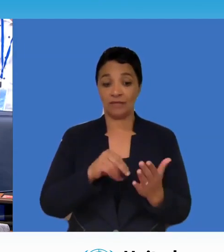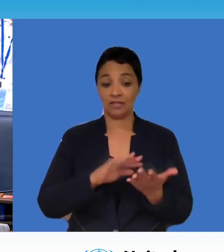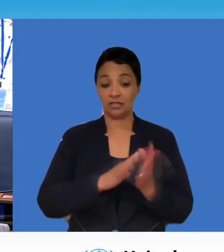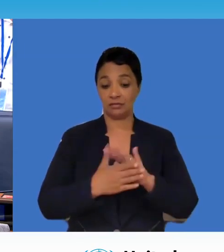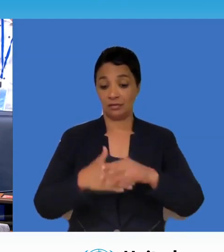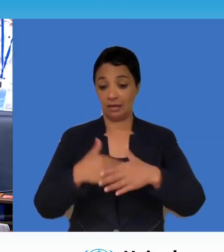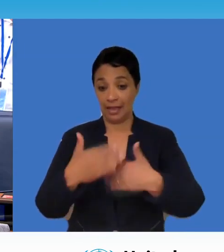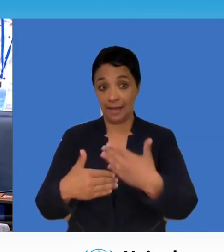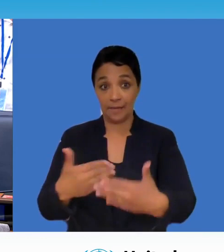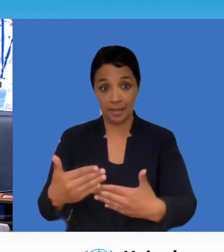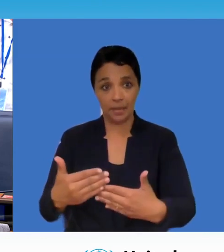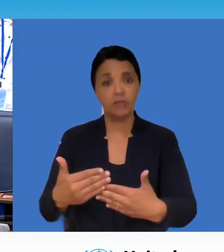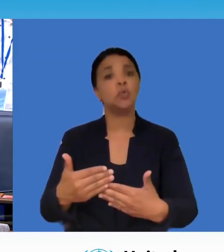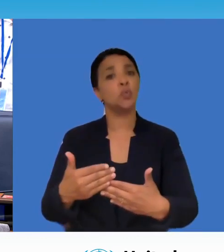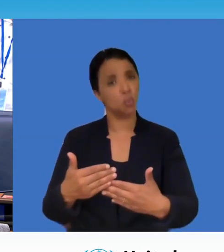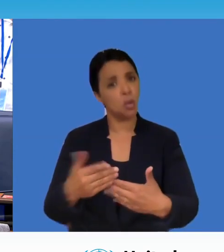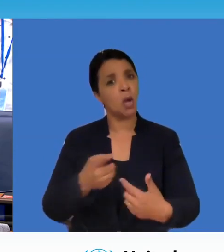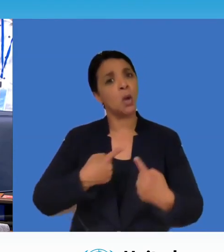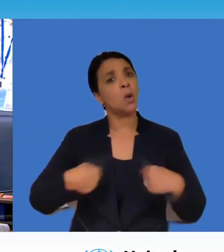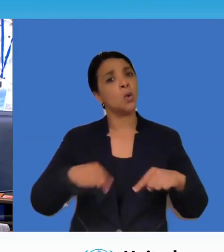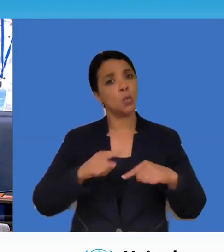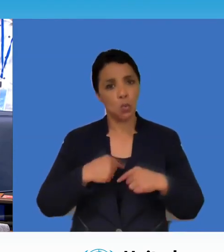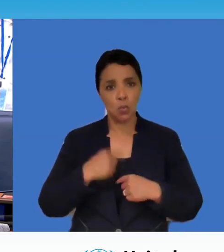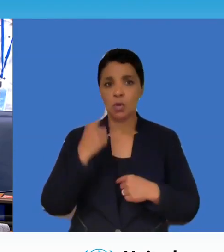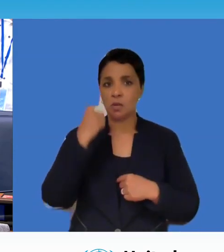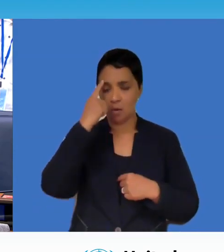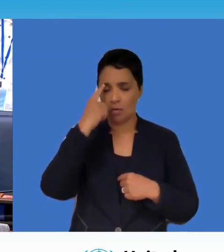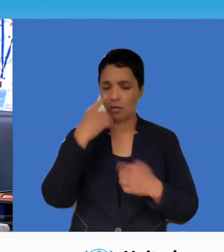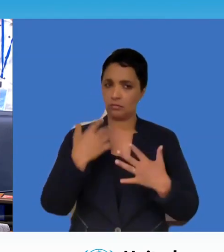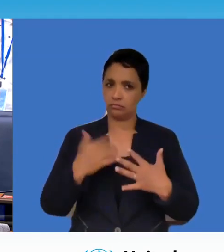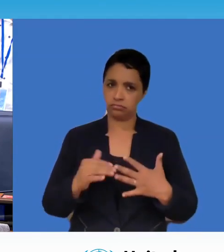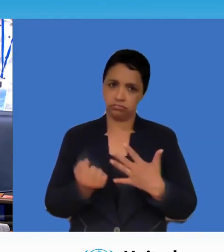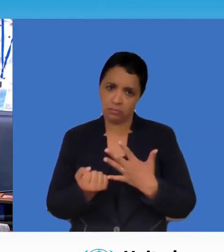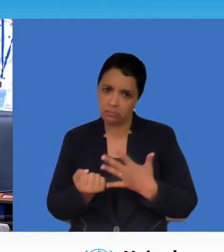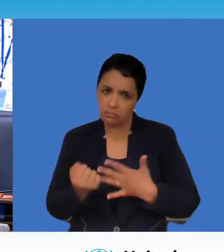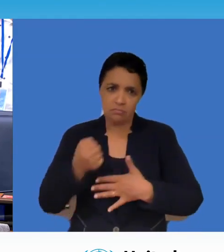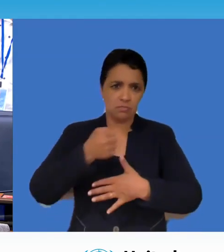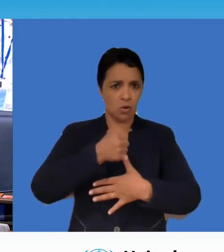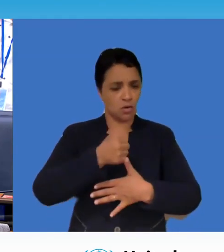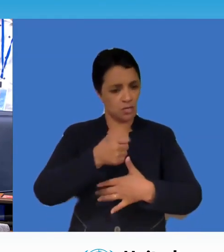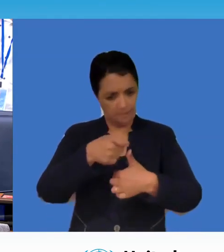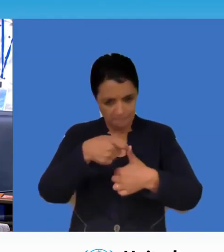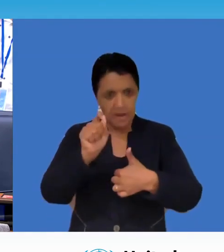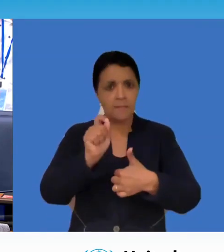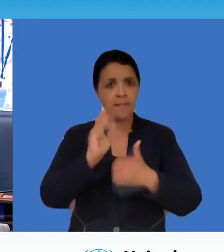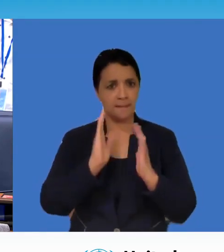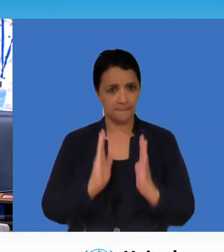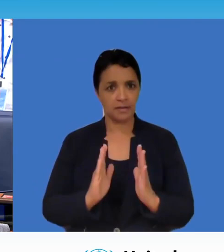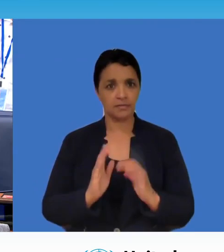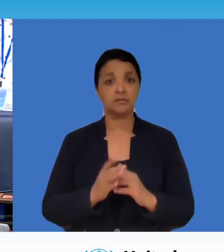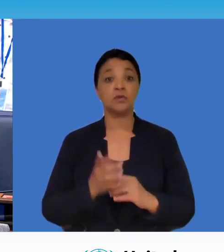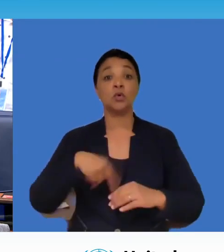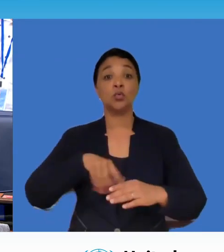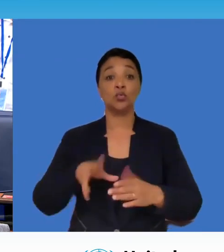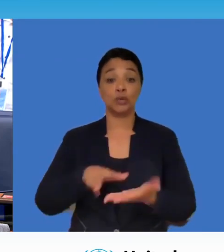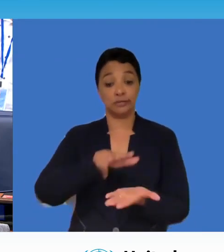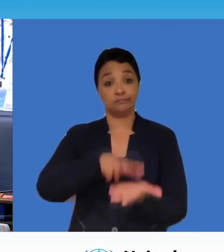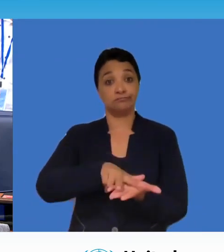has always been a great importance to Mongolia Mongolia joined the convention in 2009 and adopted